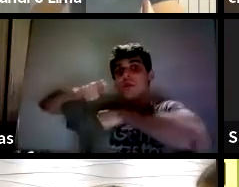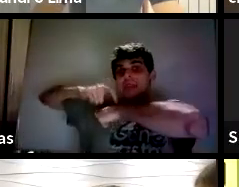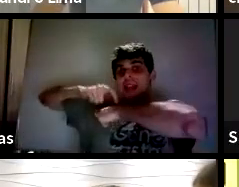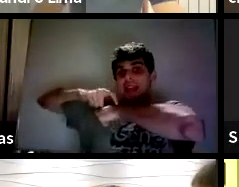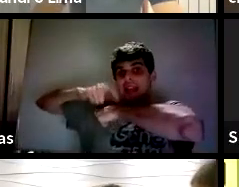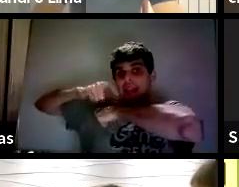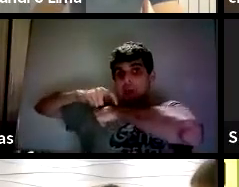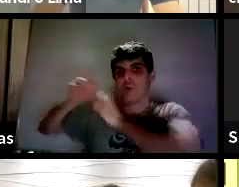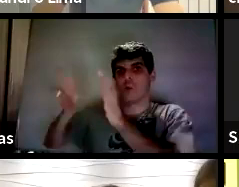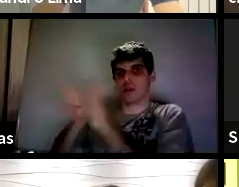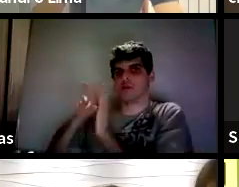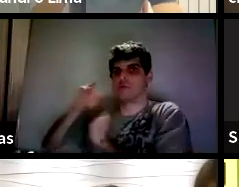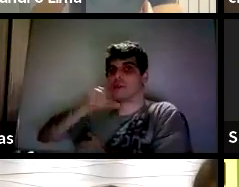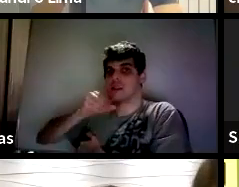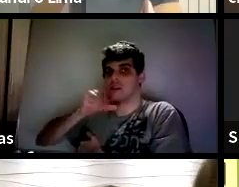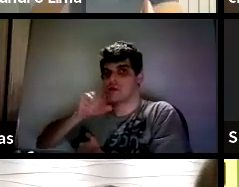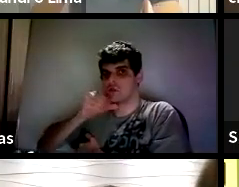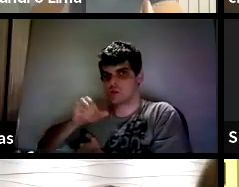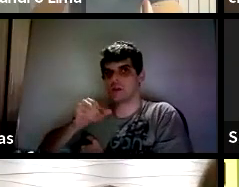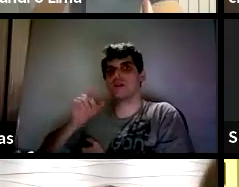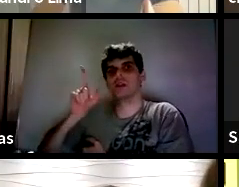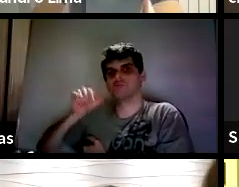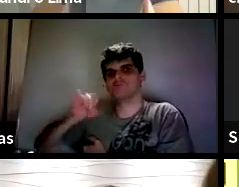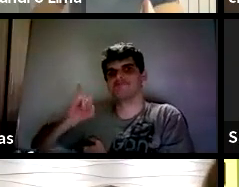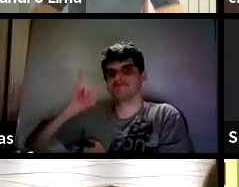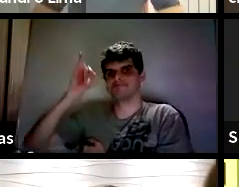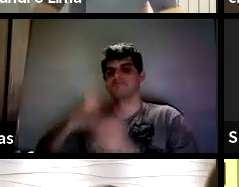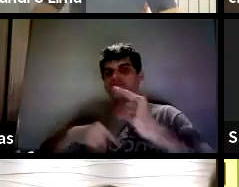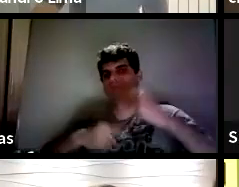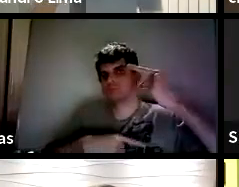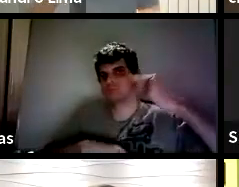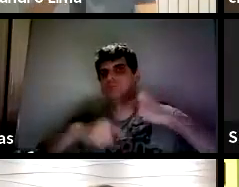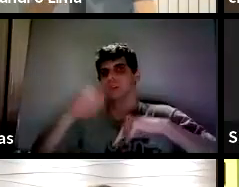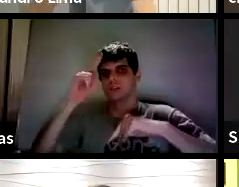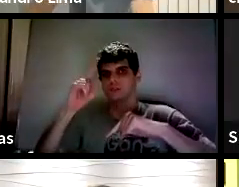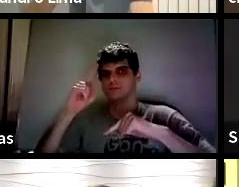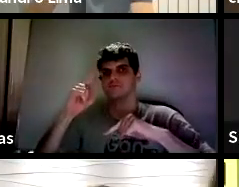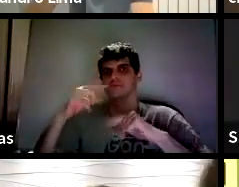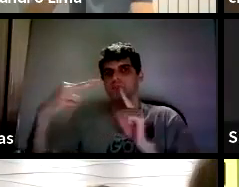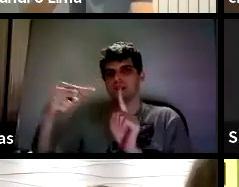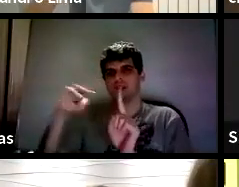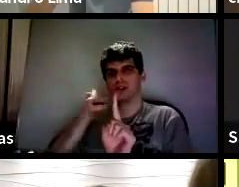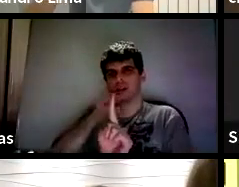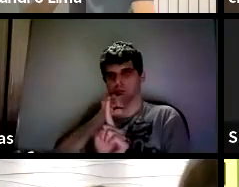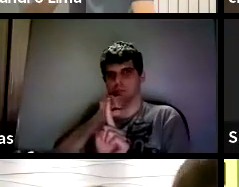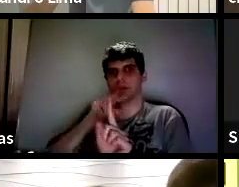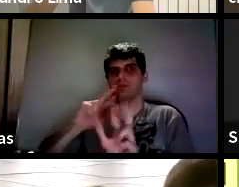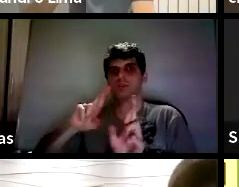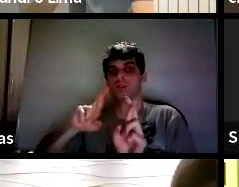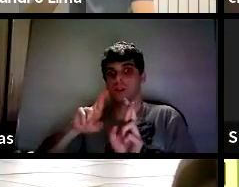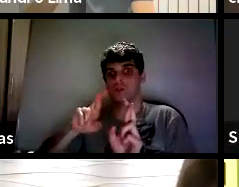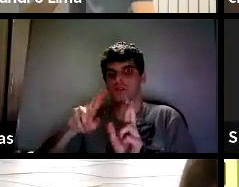go to the bank and glad to see. Just to the band but I've seen Time for daily now.